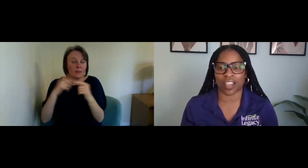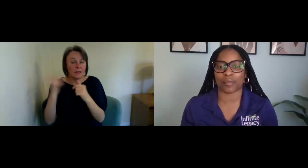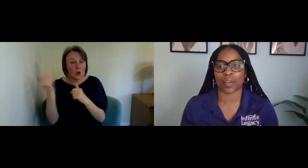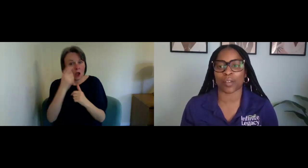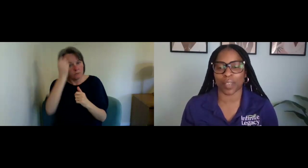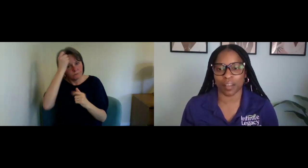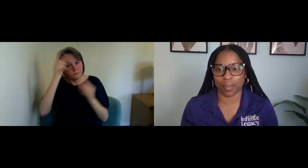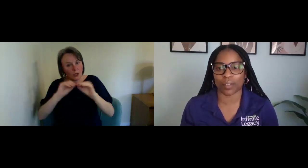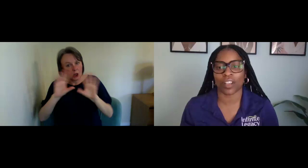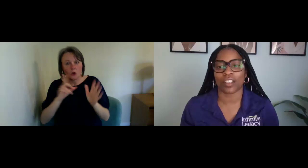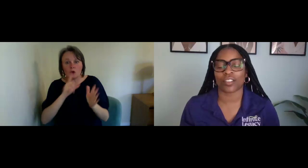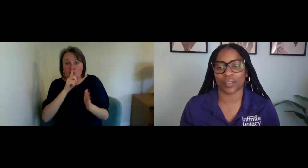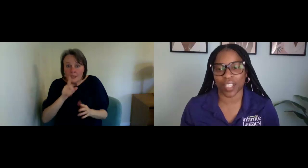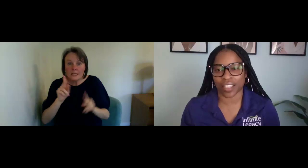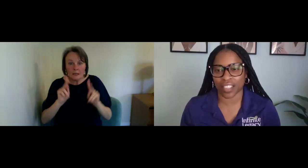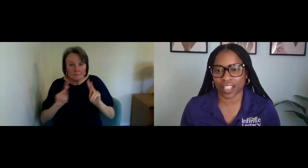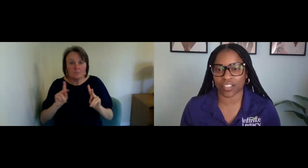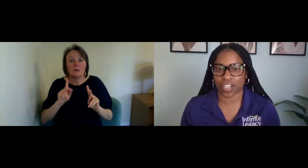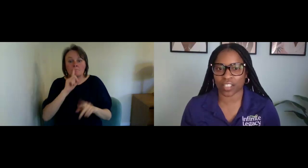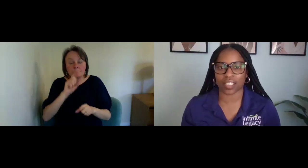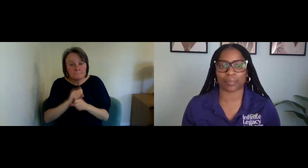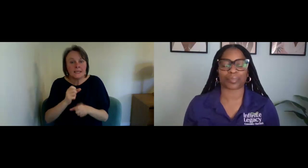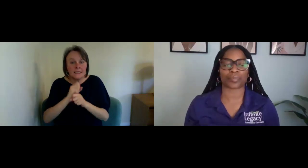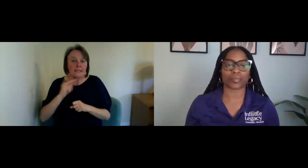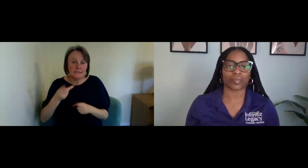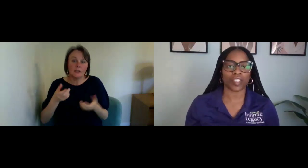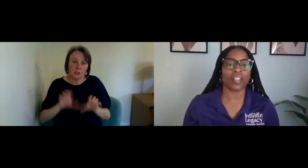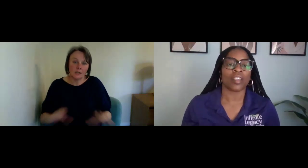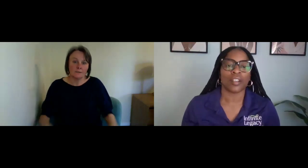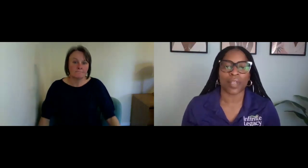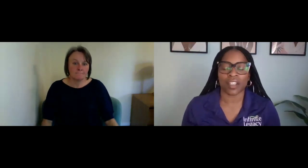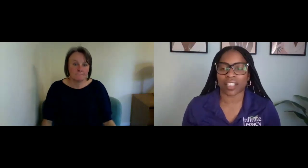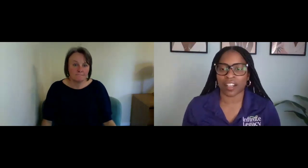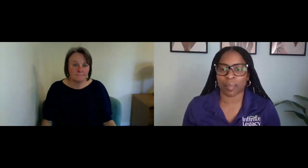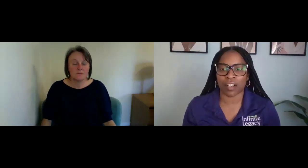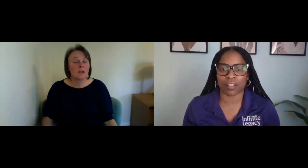understand real people do get that second chance. We hear a lot about